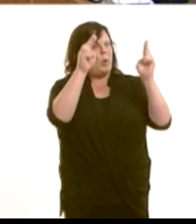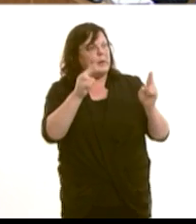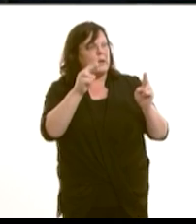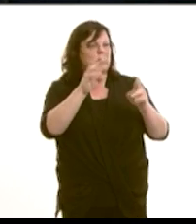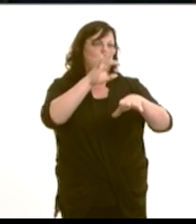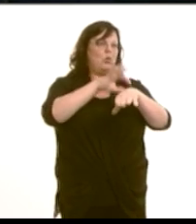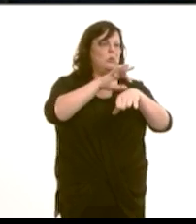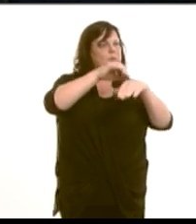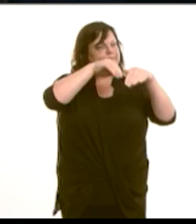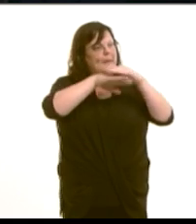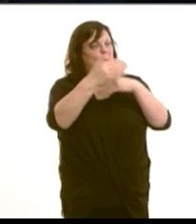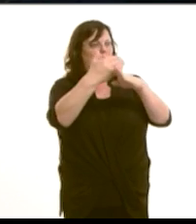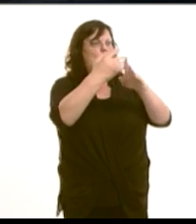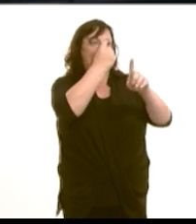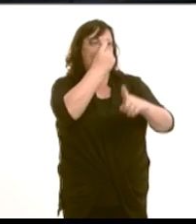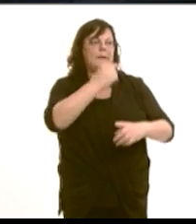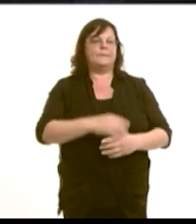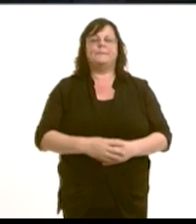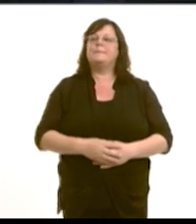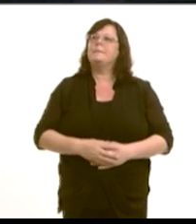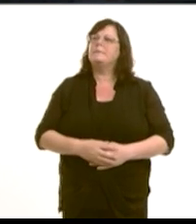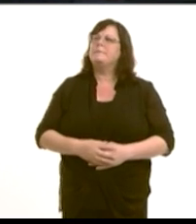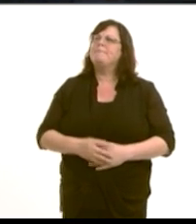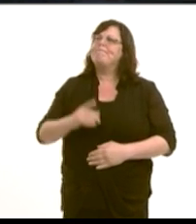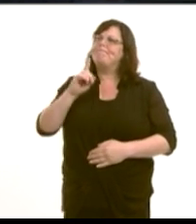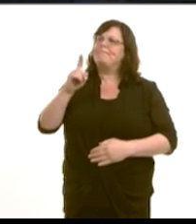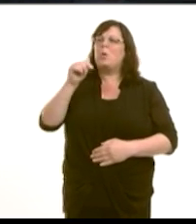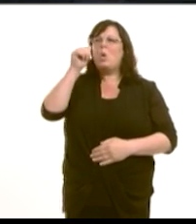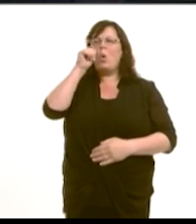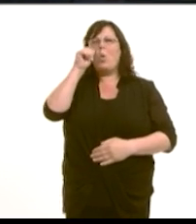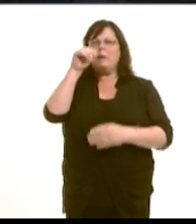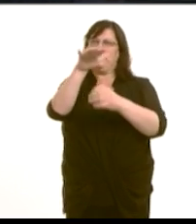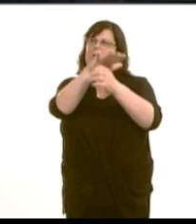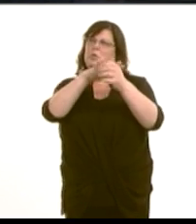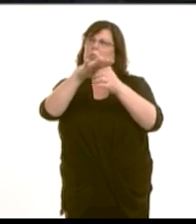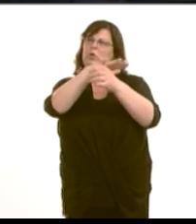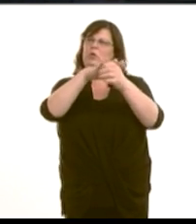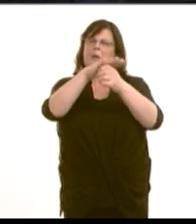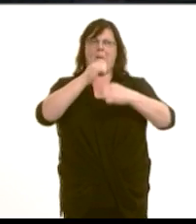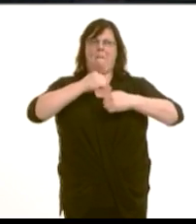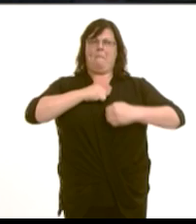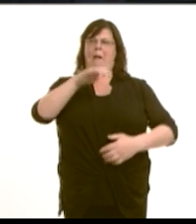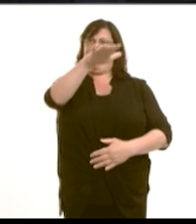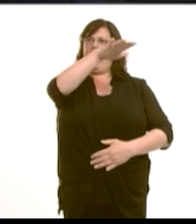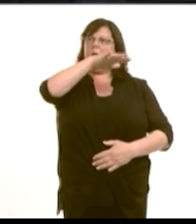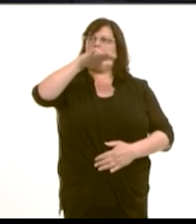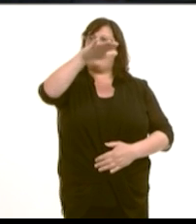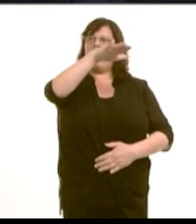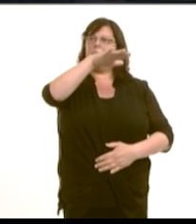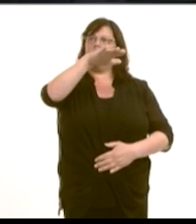Sian Gwenllian: There is a critical situation in my constituency, in the Waunfawr surgery,